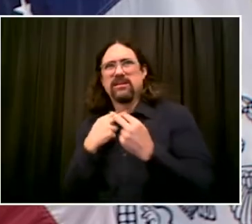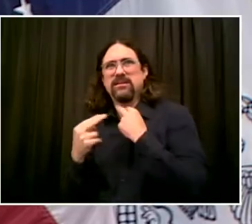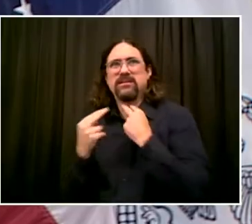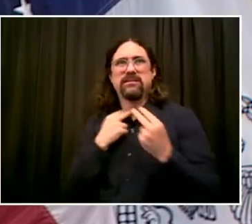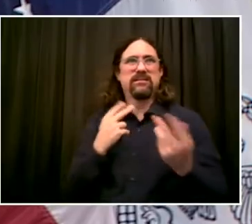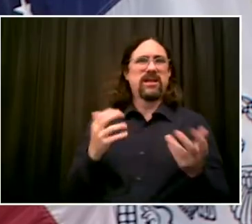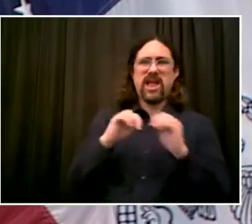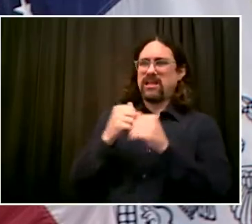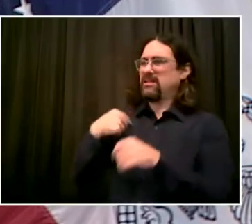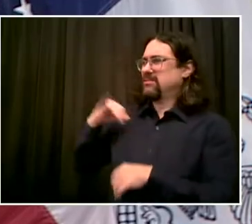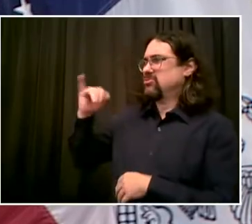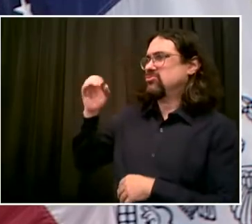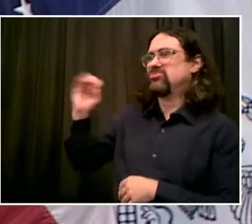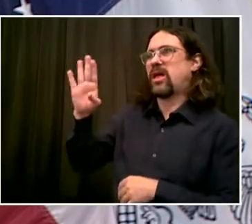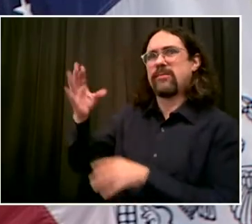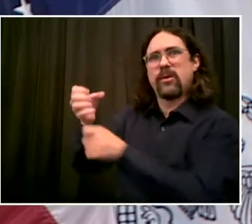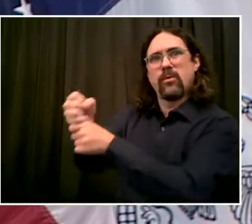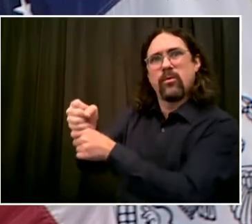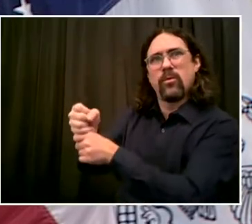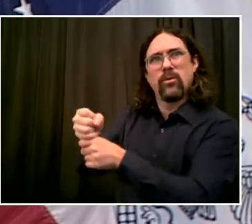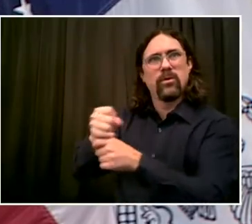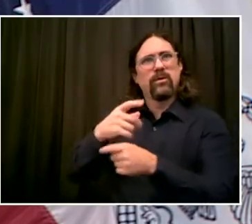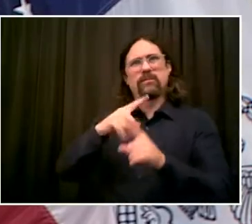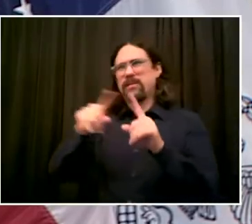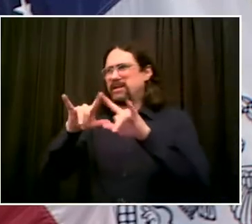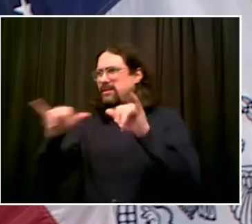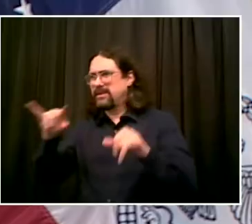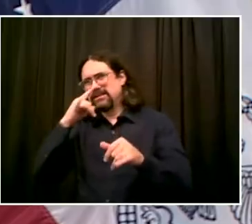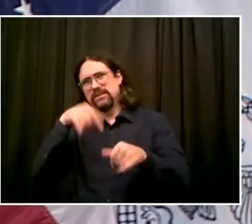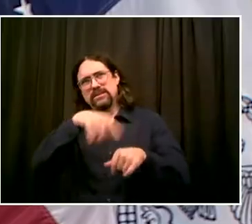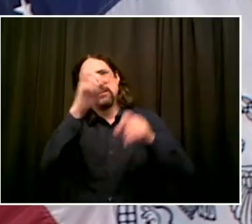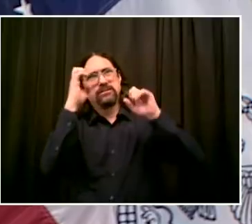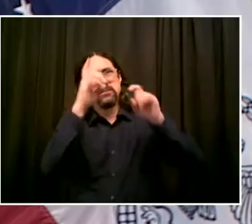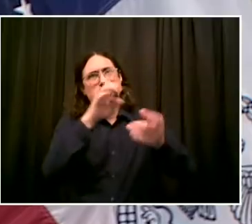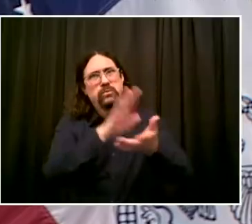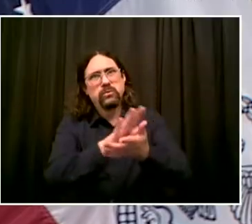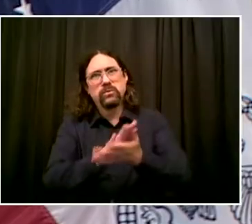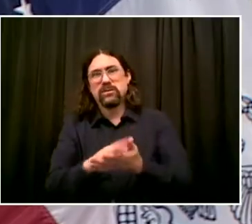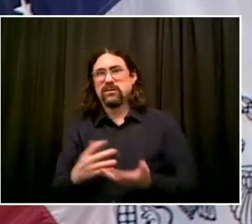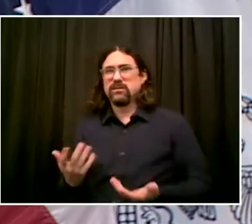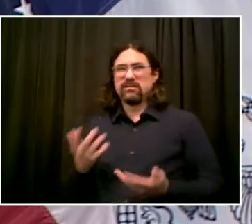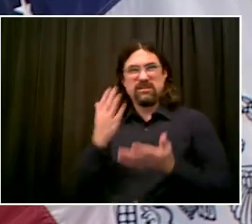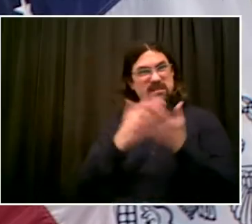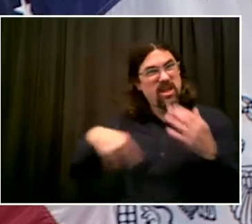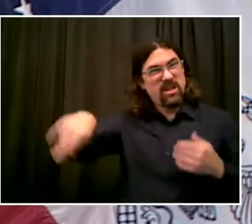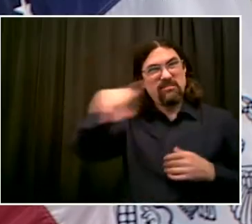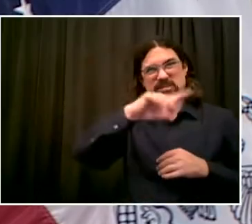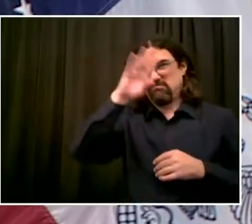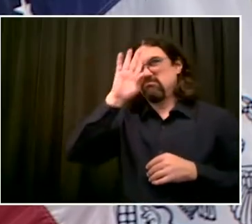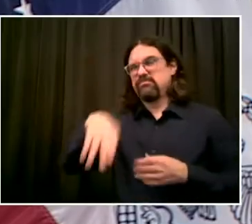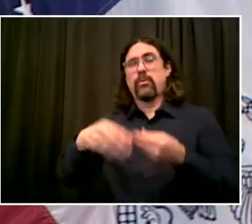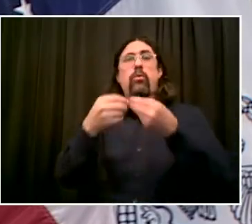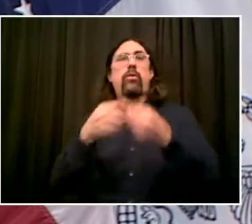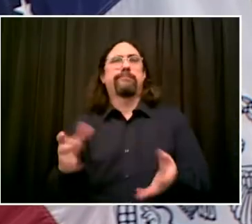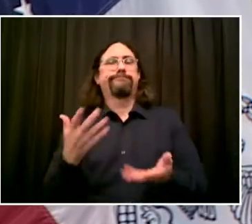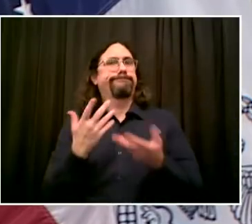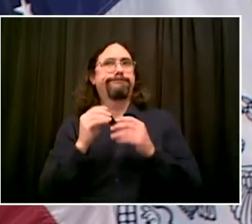MATTERS. PARENTS HAVE BEEN STRUGGLIN G FOR MONTHS TO SOMEHOW FIND A WAY TO KEP E THEIR LIVELIHOODS BY EDUCATING THEIR